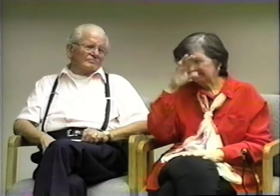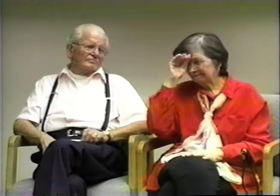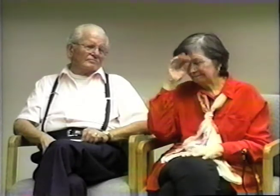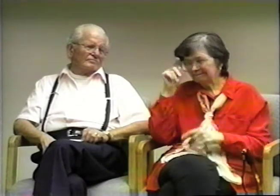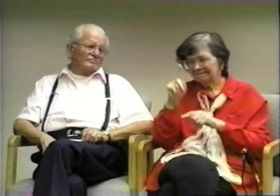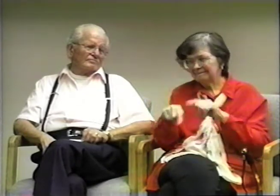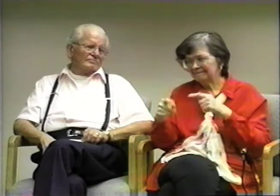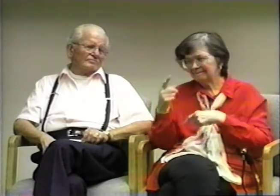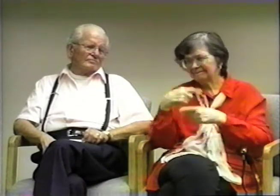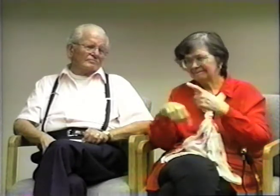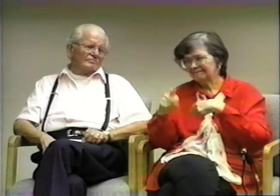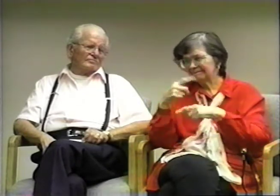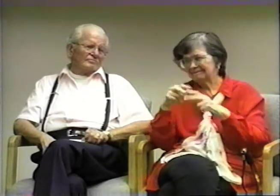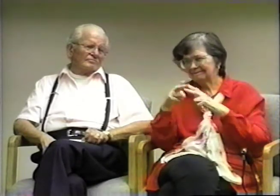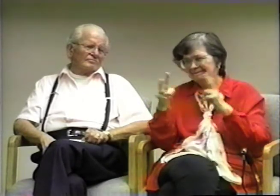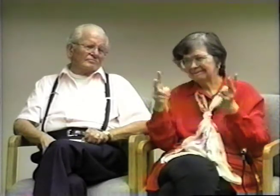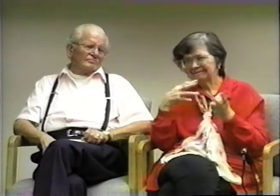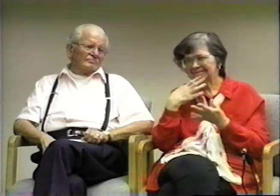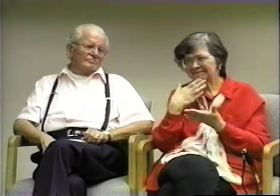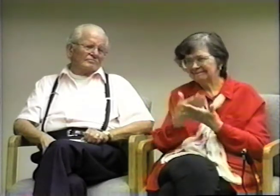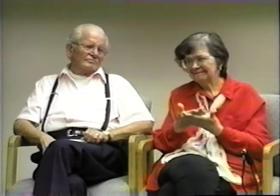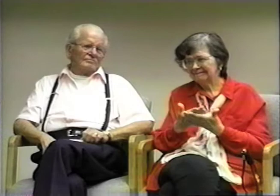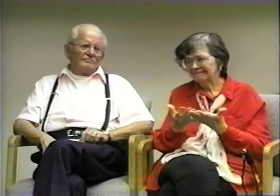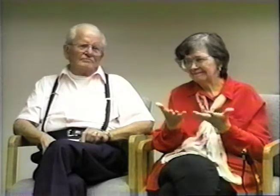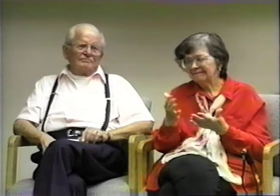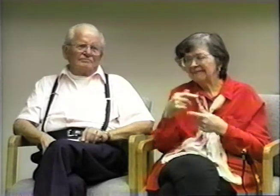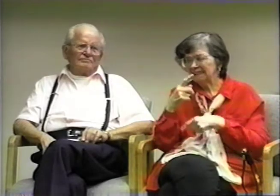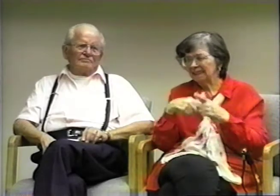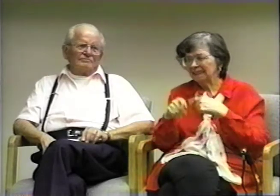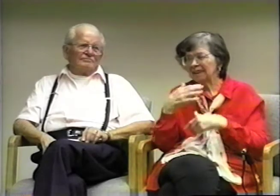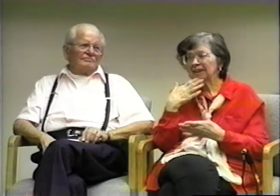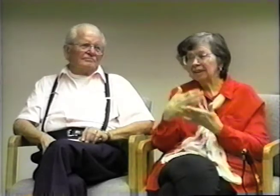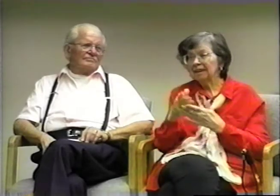My daughters have both become interpreters, but our sons really can't sign very well.